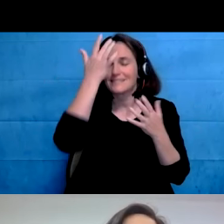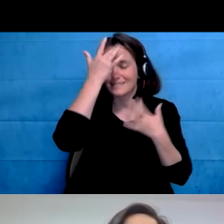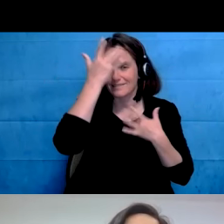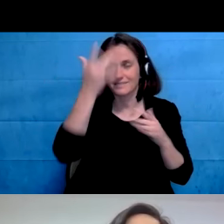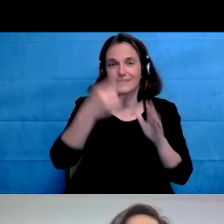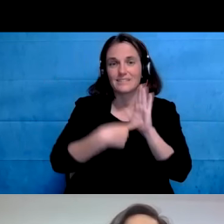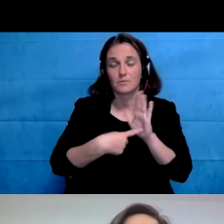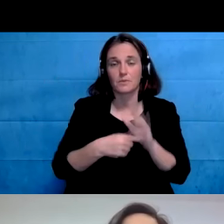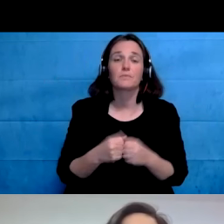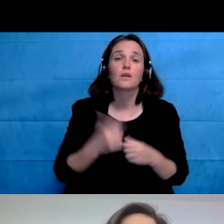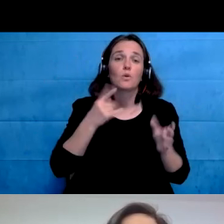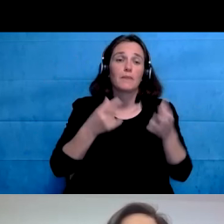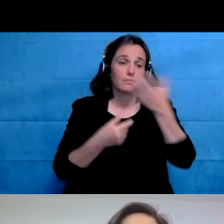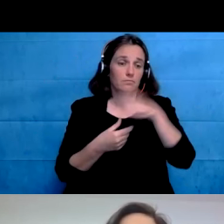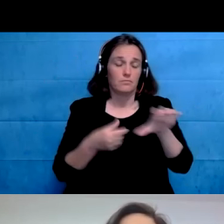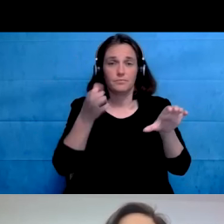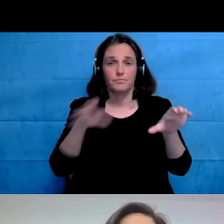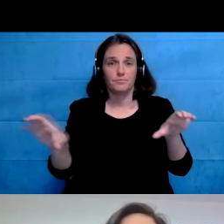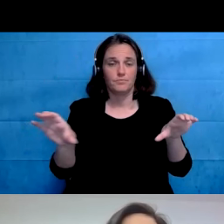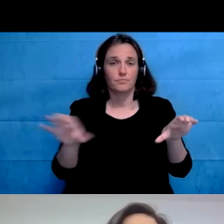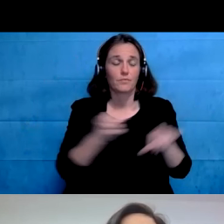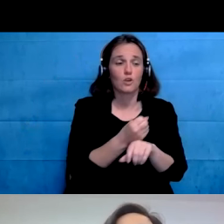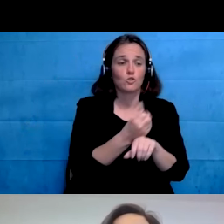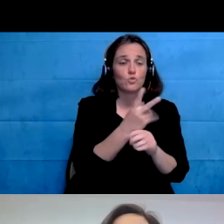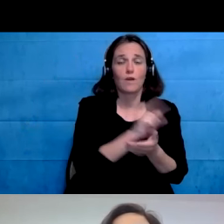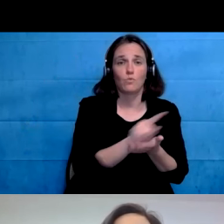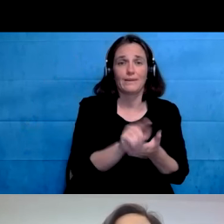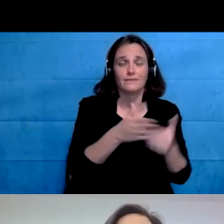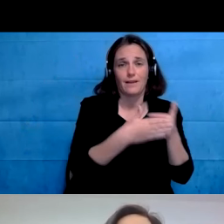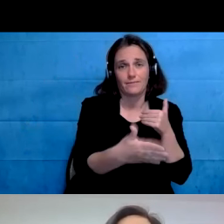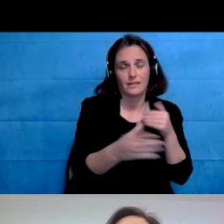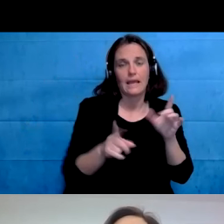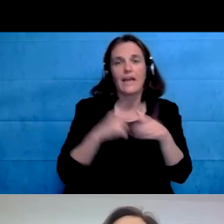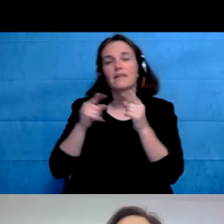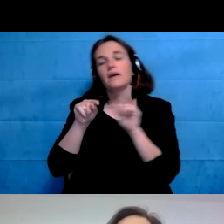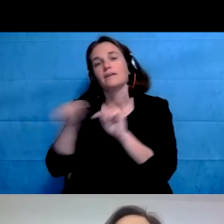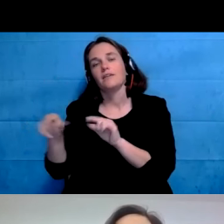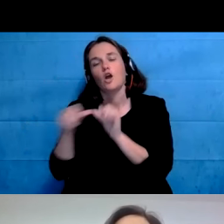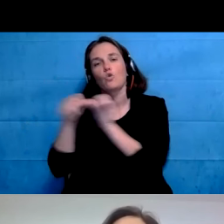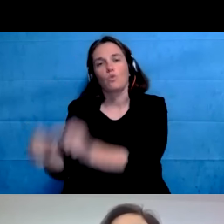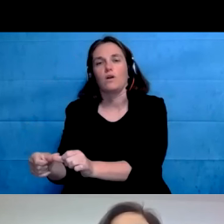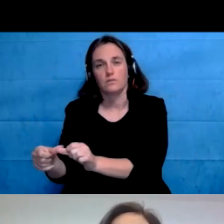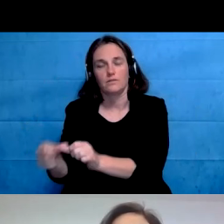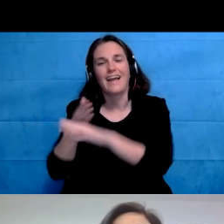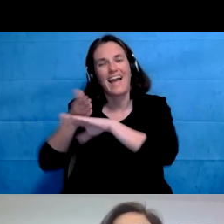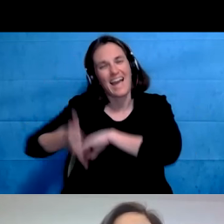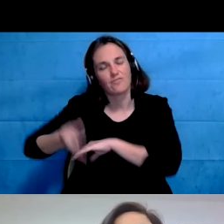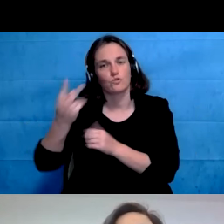a subacute, which is up to 12 weeks from the onset of acute symptoms, and then chronic, which means it's lasting past those 12 weeks.